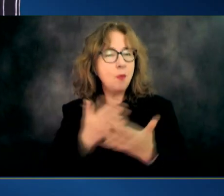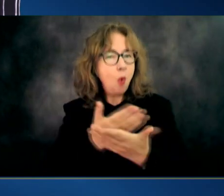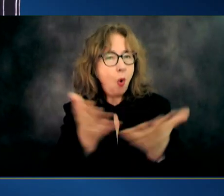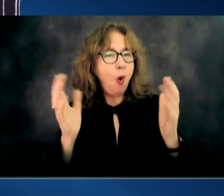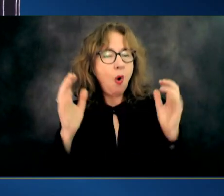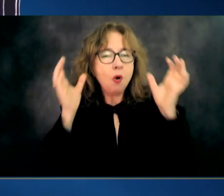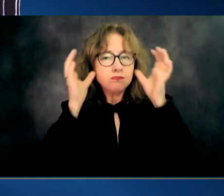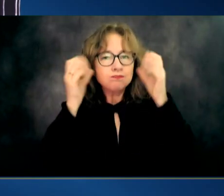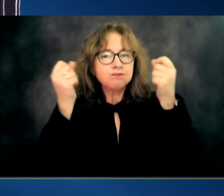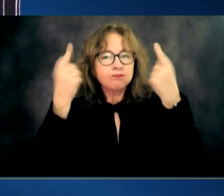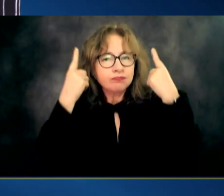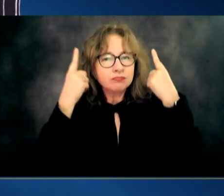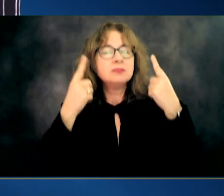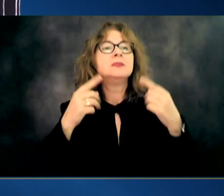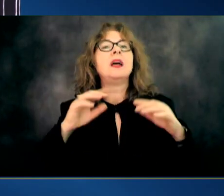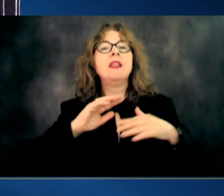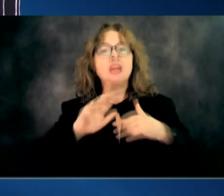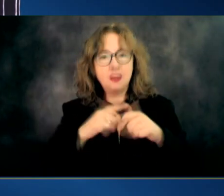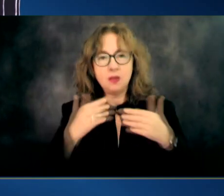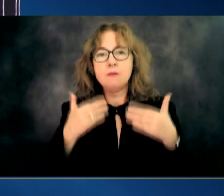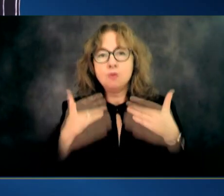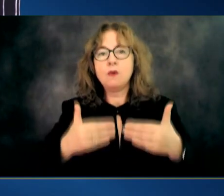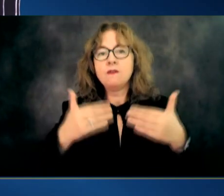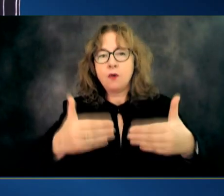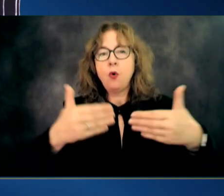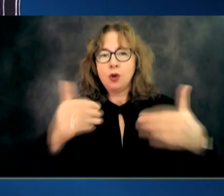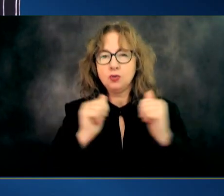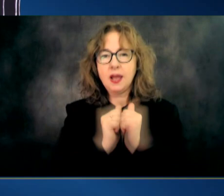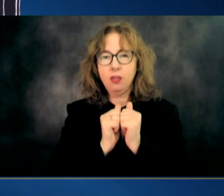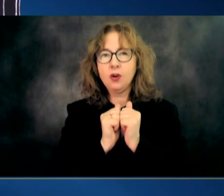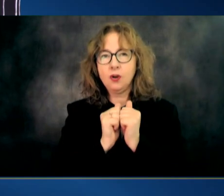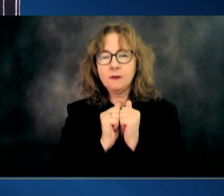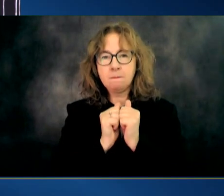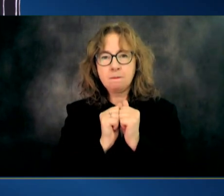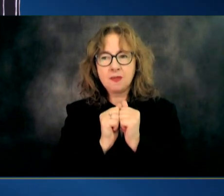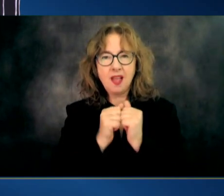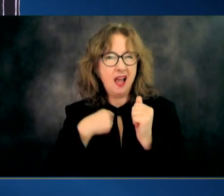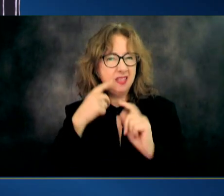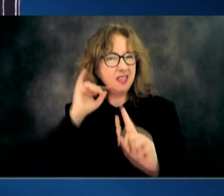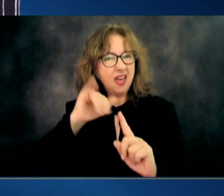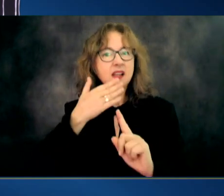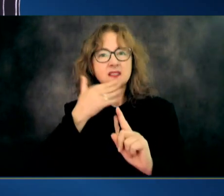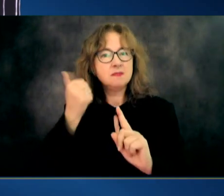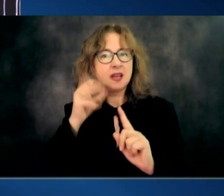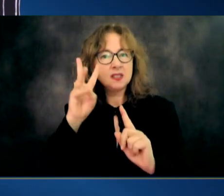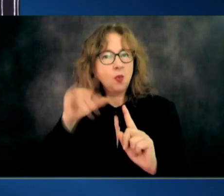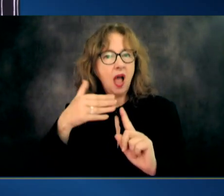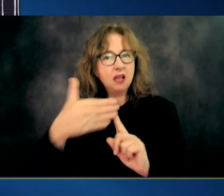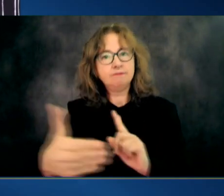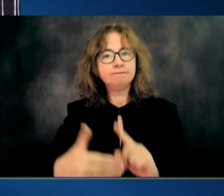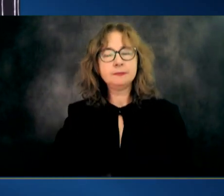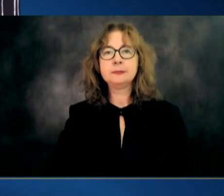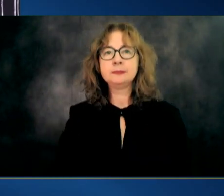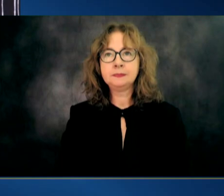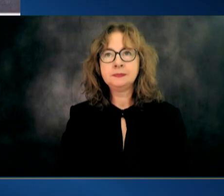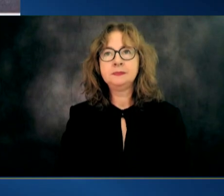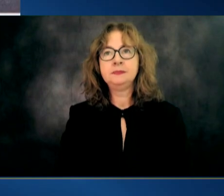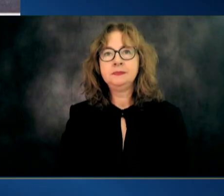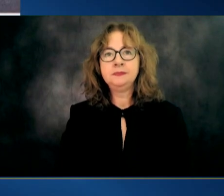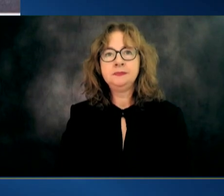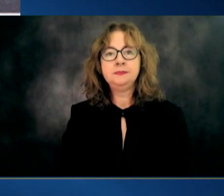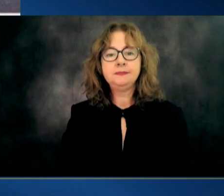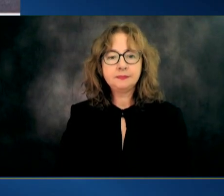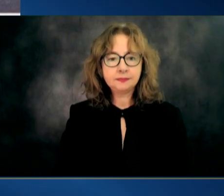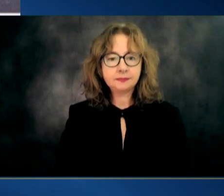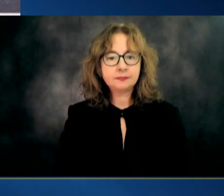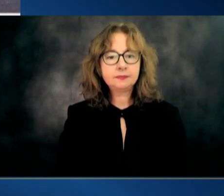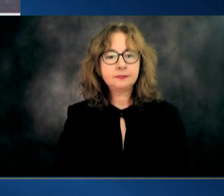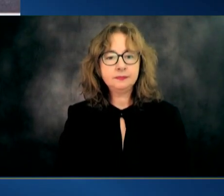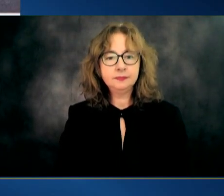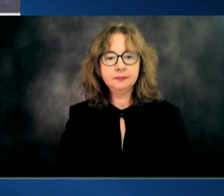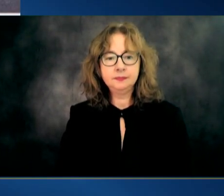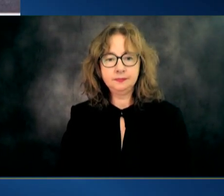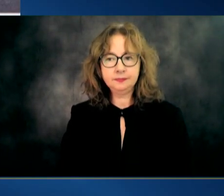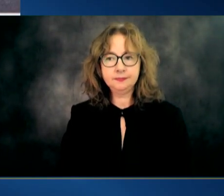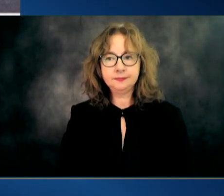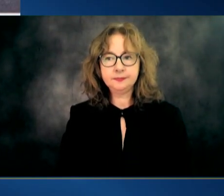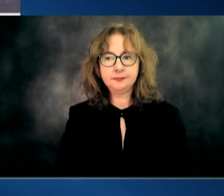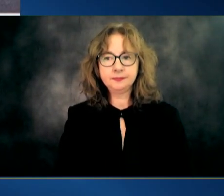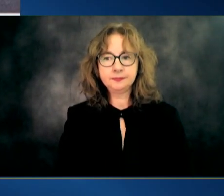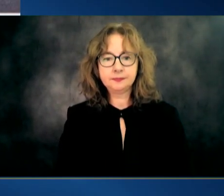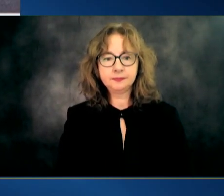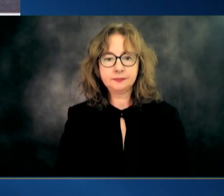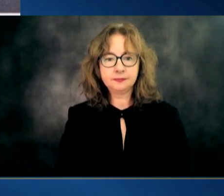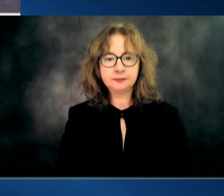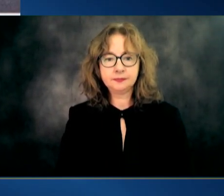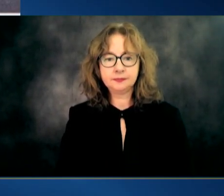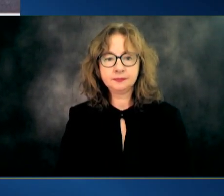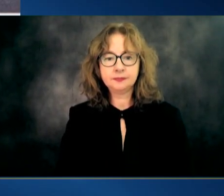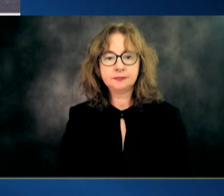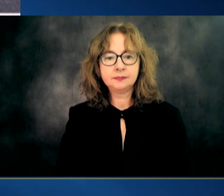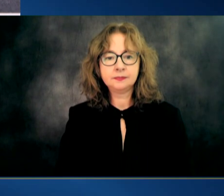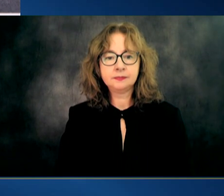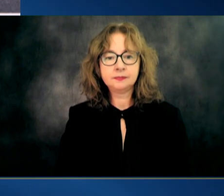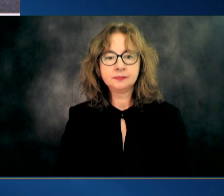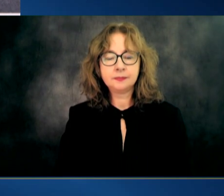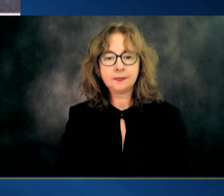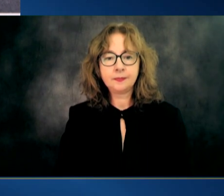and then we can all move forward together. And I think that's the best way going forward.